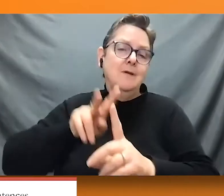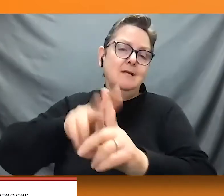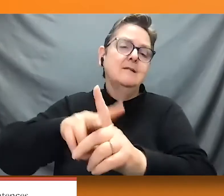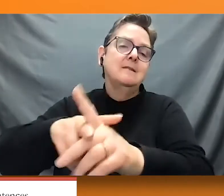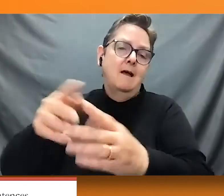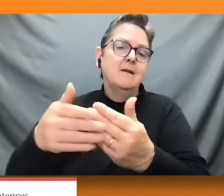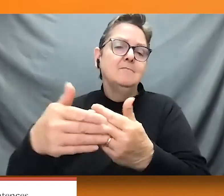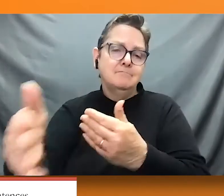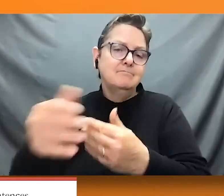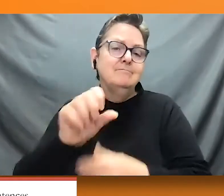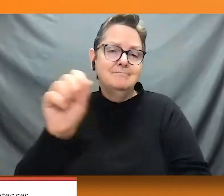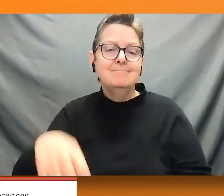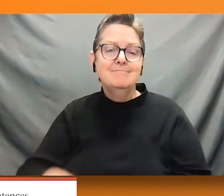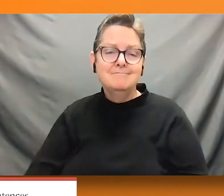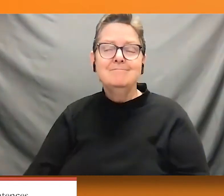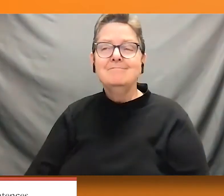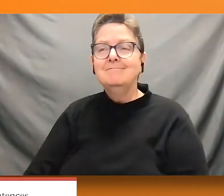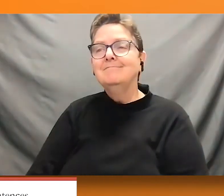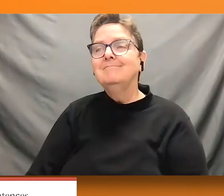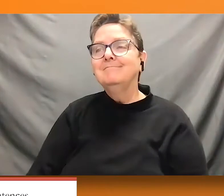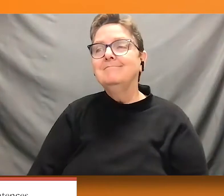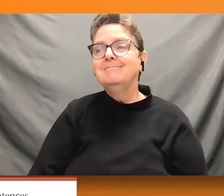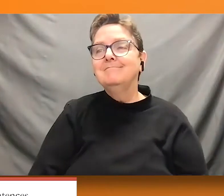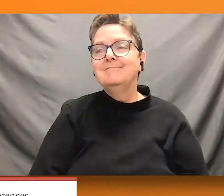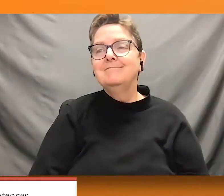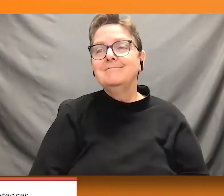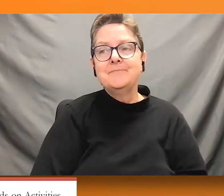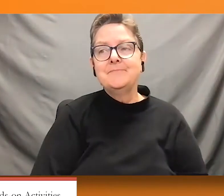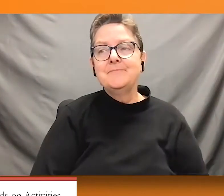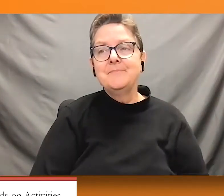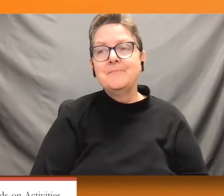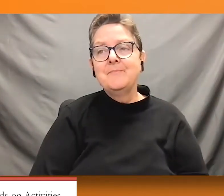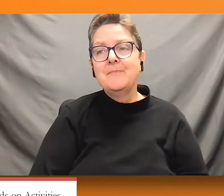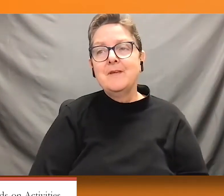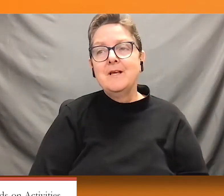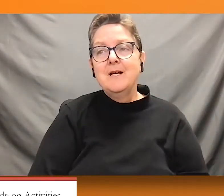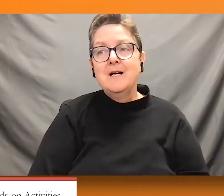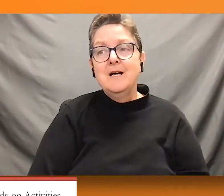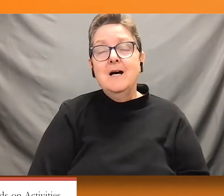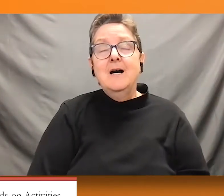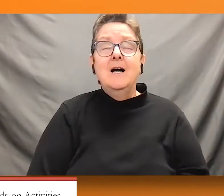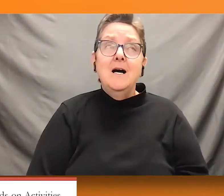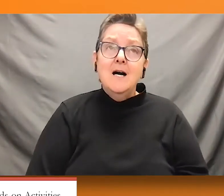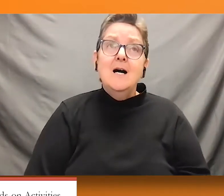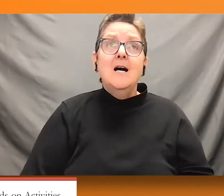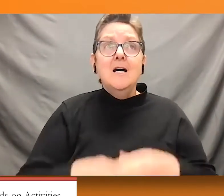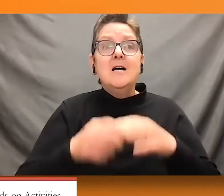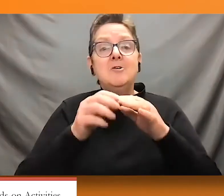before you let kids loose themselves. One big thing you can do, and I think it's maybe easier in